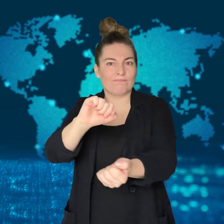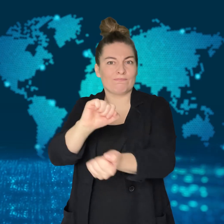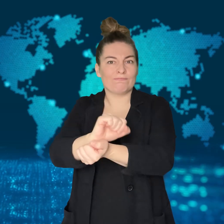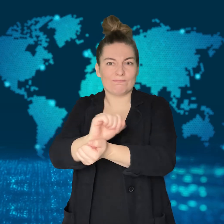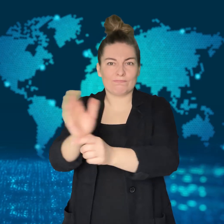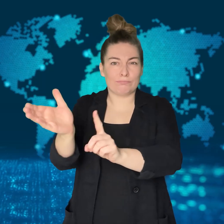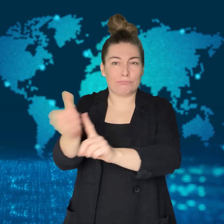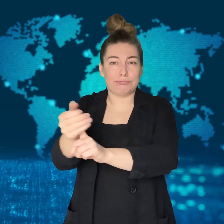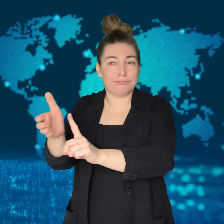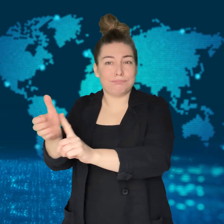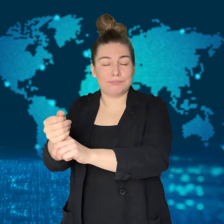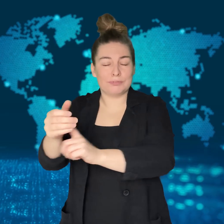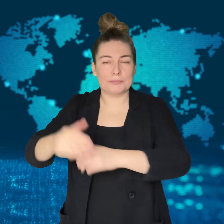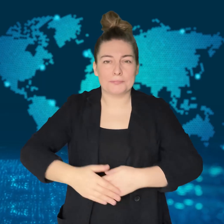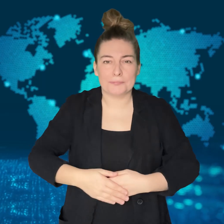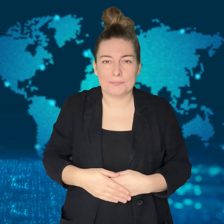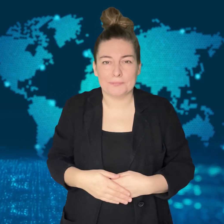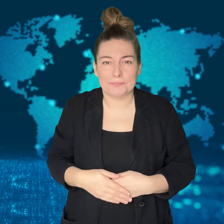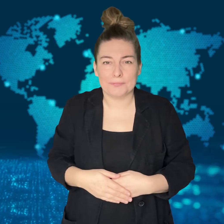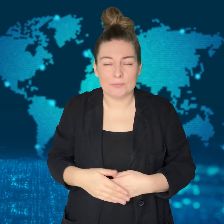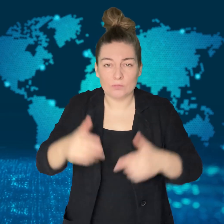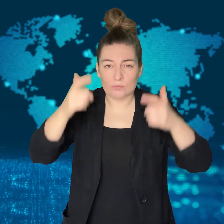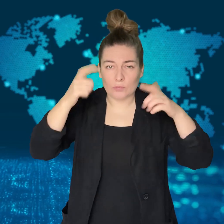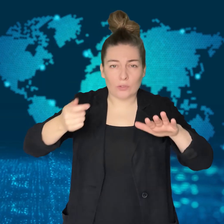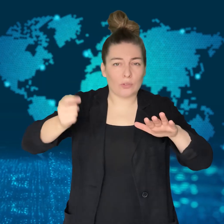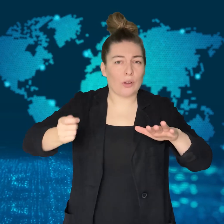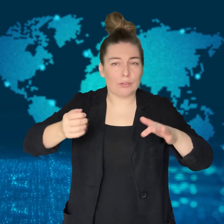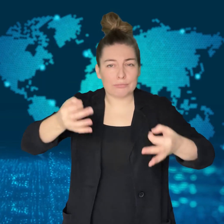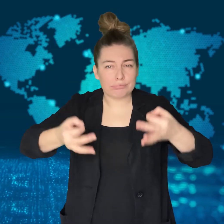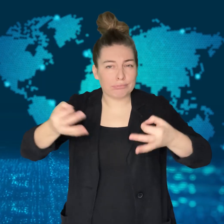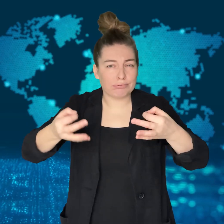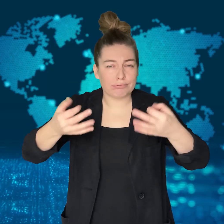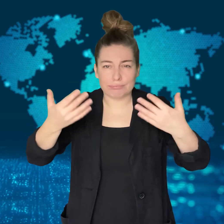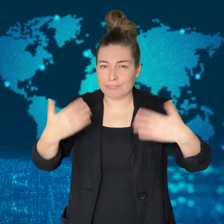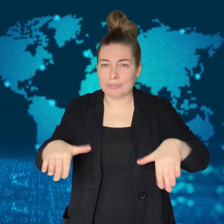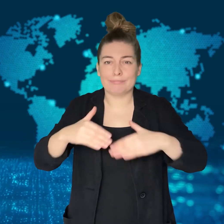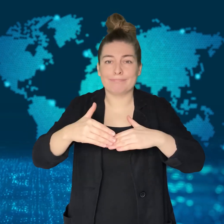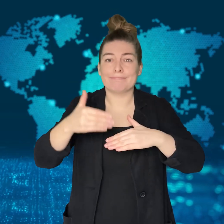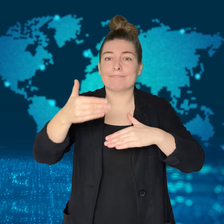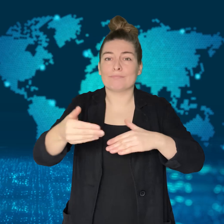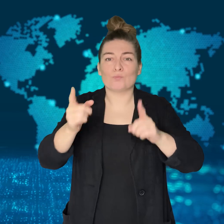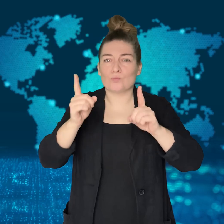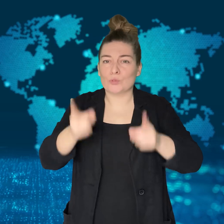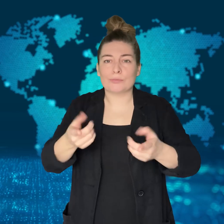Indonesian authorities.